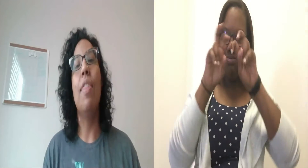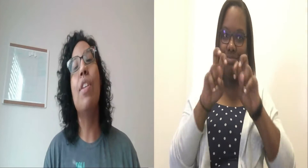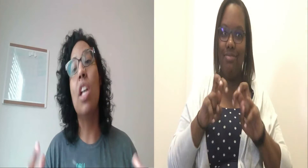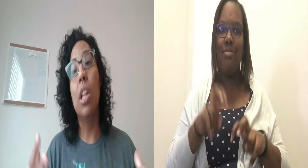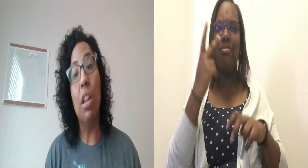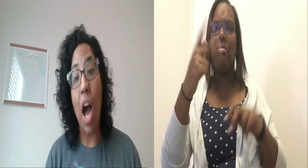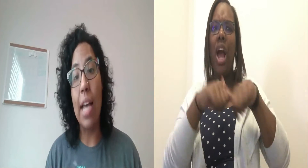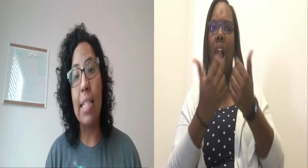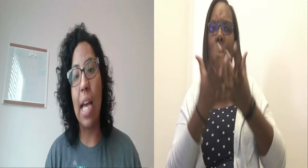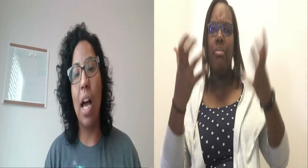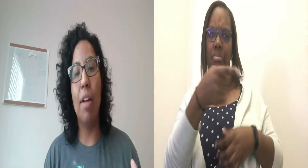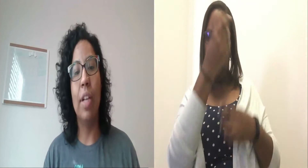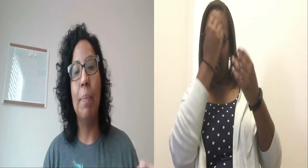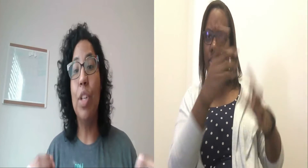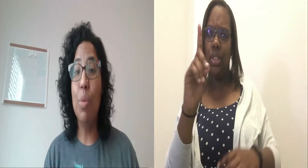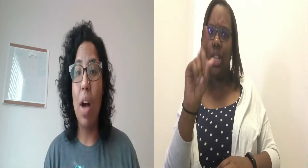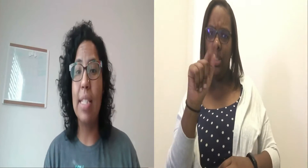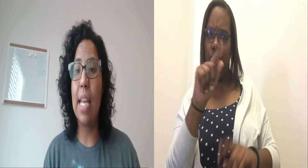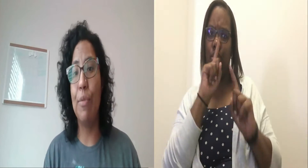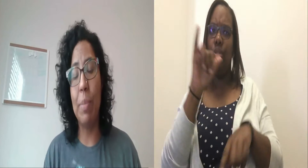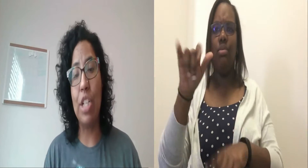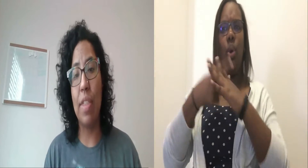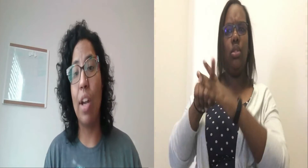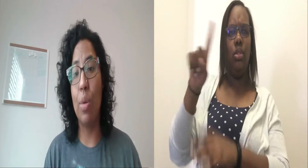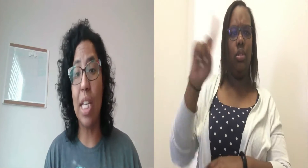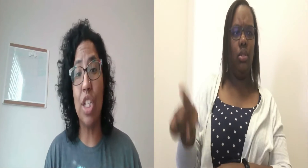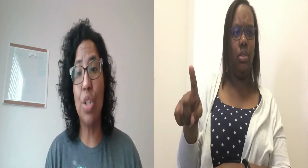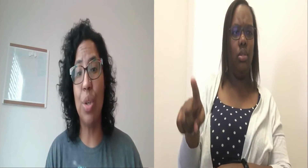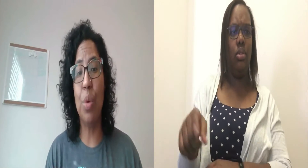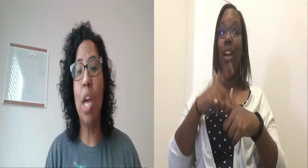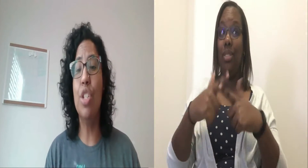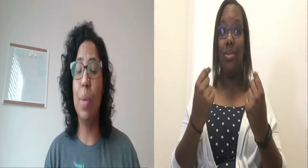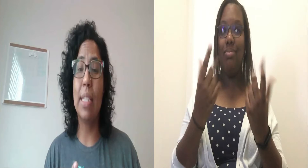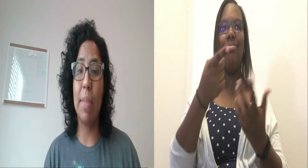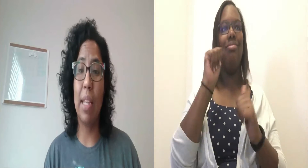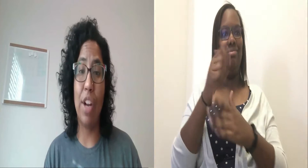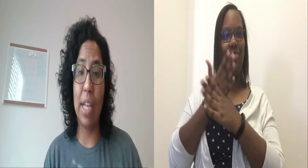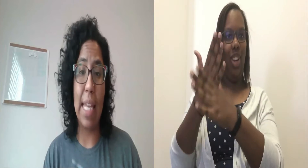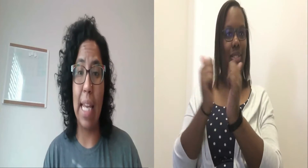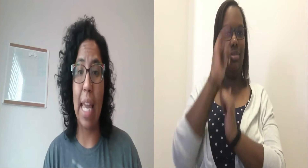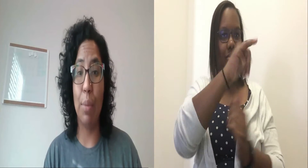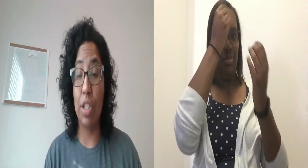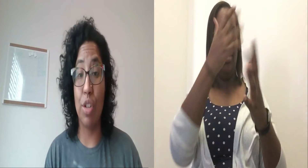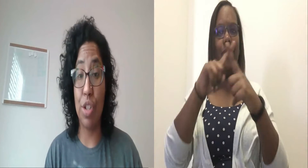there is a lot of nuance and information that goes into doing something like creating a research